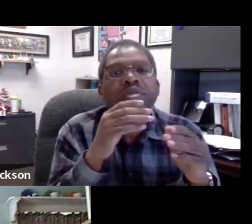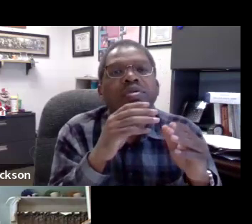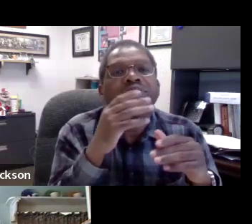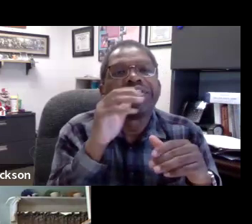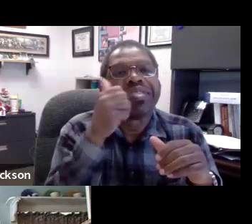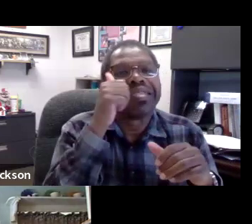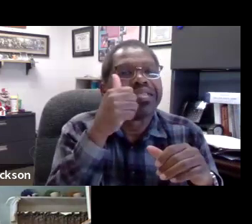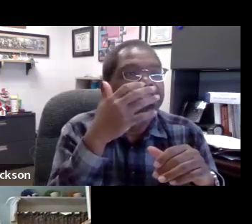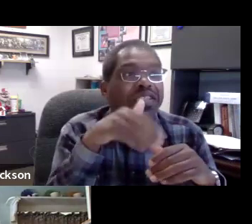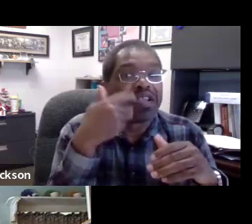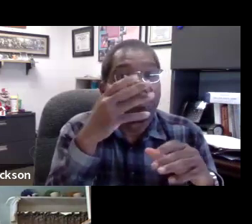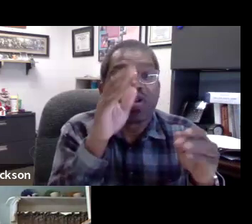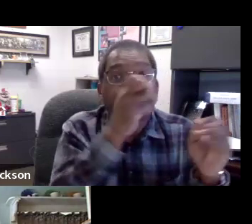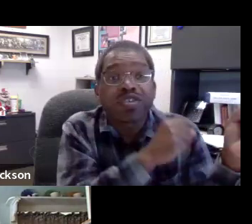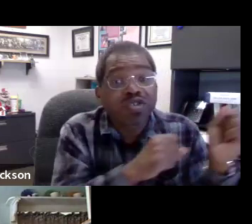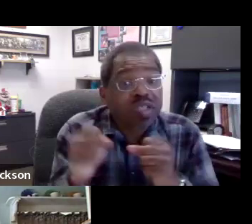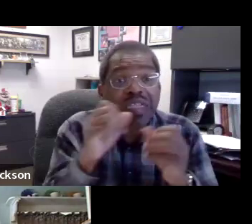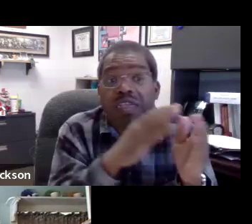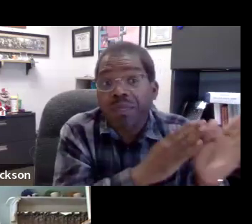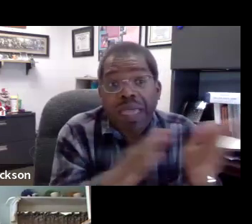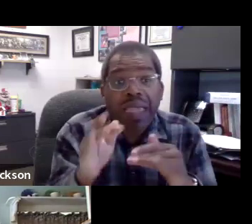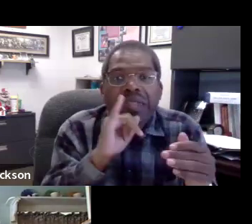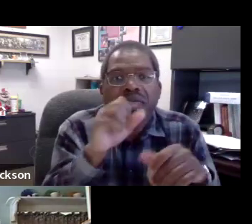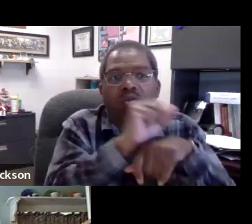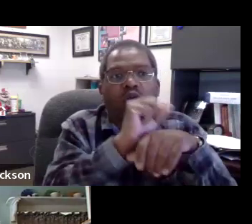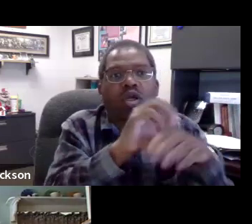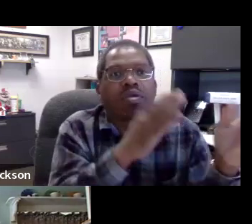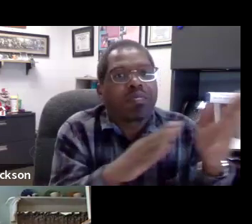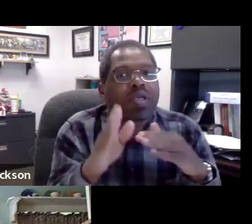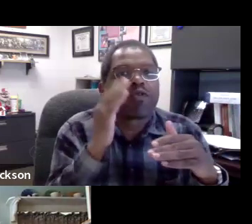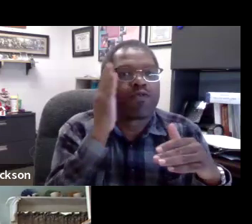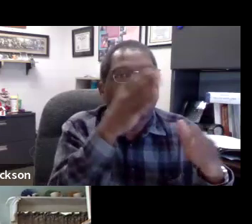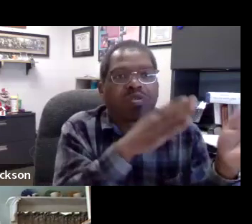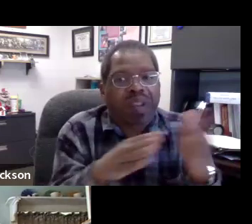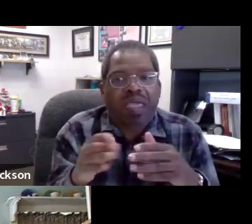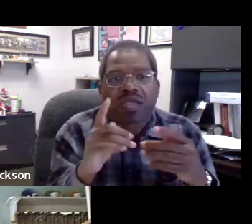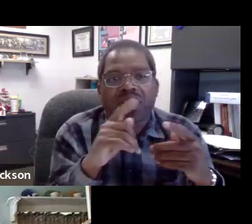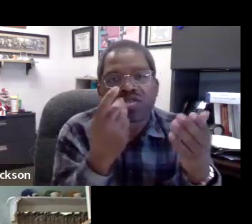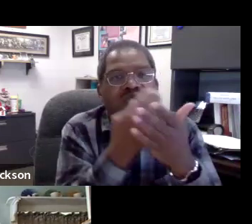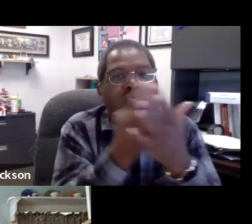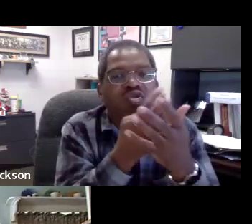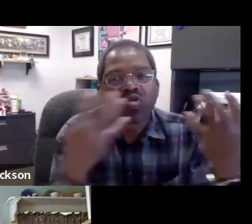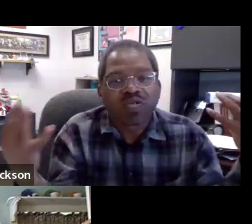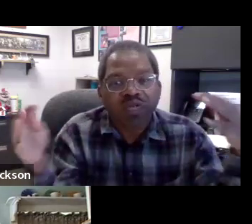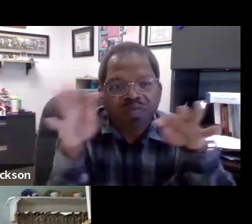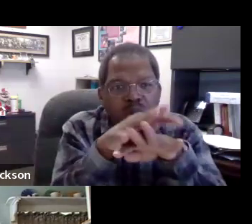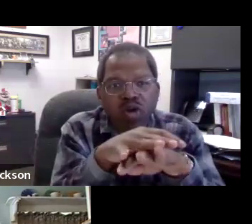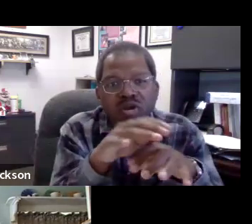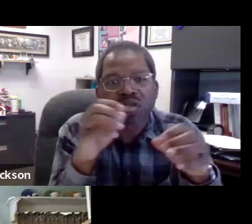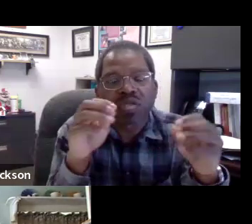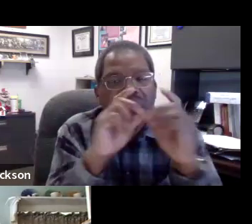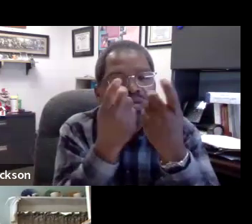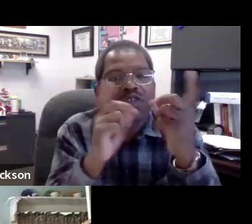ASL/Eng Interpreter-Addy (she/her): and all of the different plans. There was about 10 different strategies that they had been working on, and